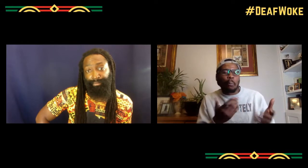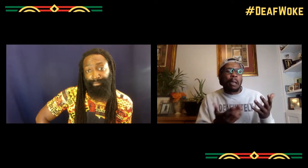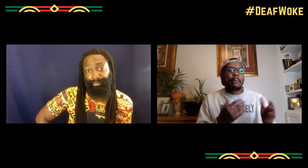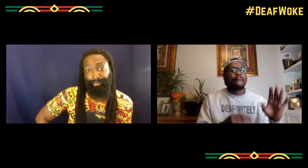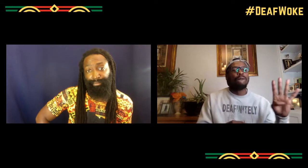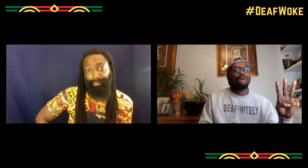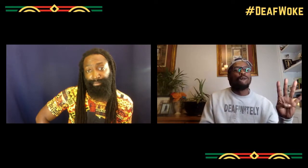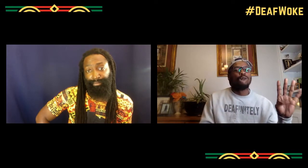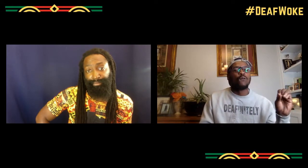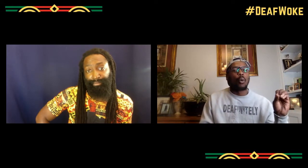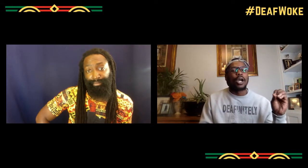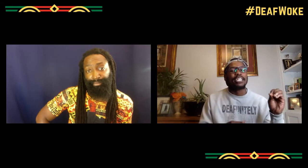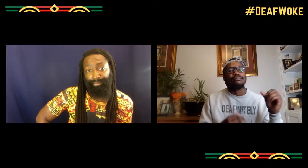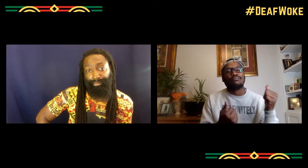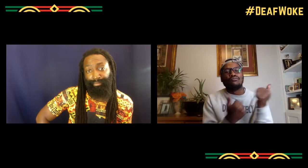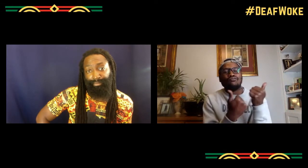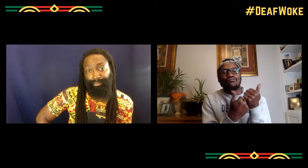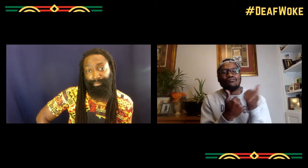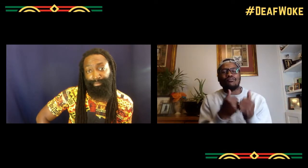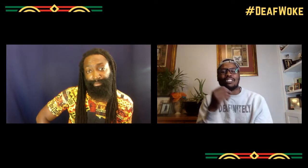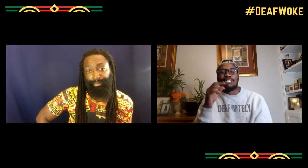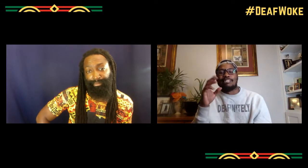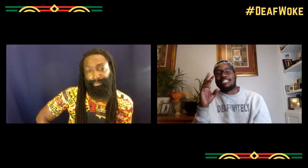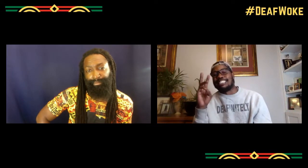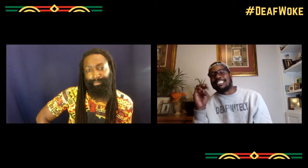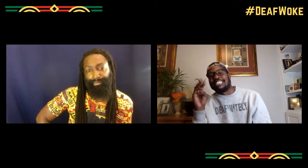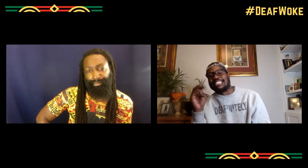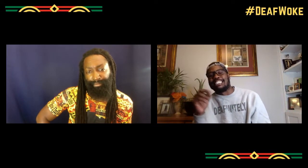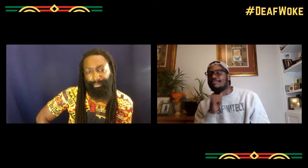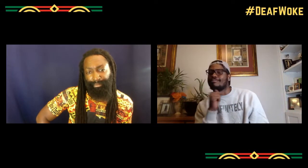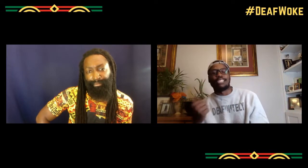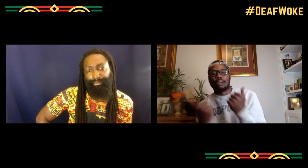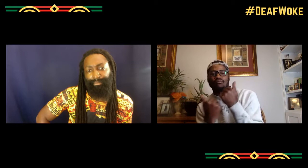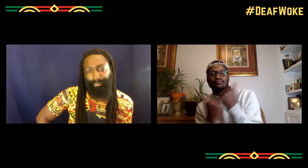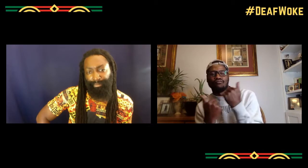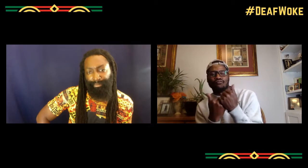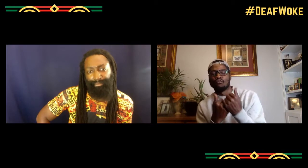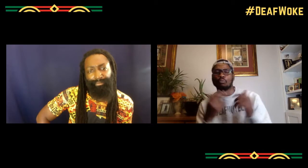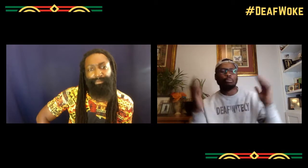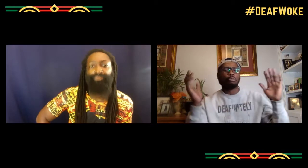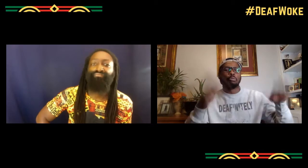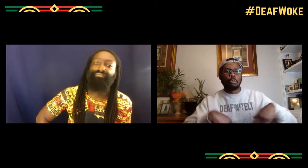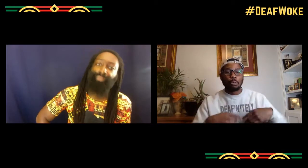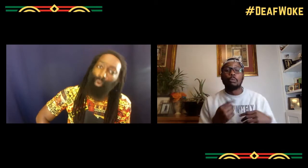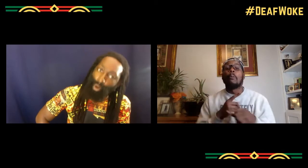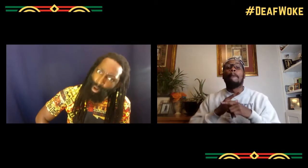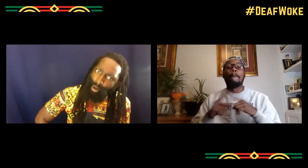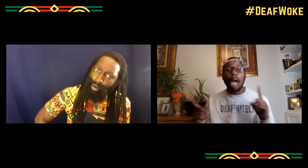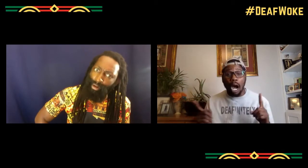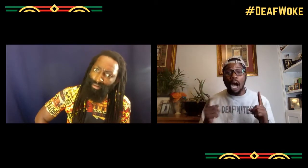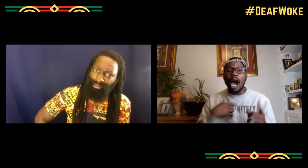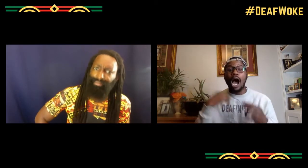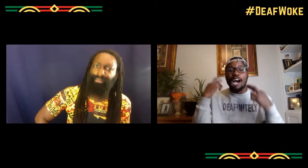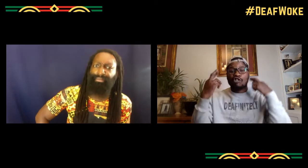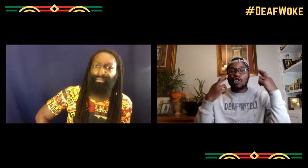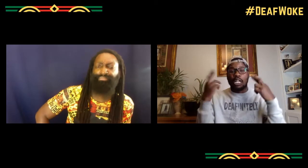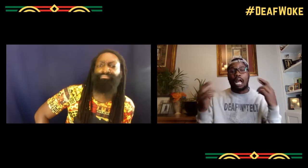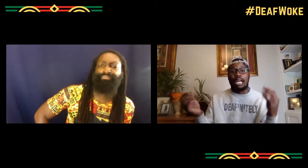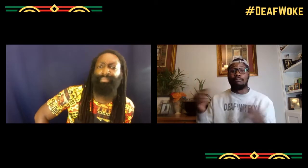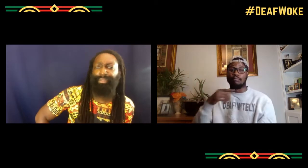Now working with the, the, it's about 40, I get about 40, 40 to 60 members of support.